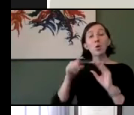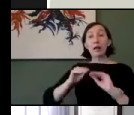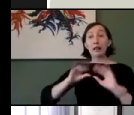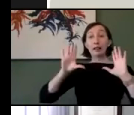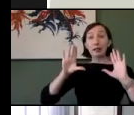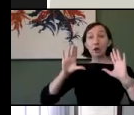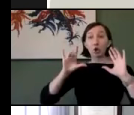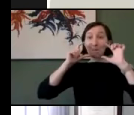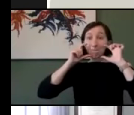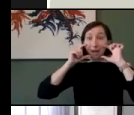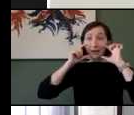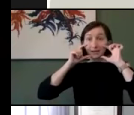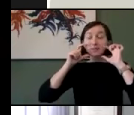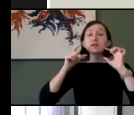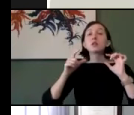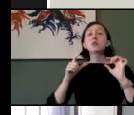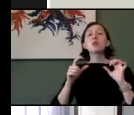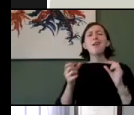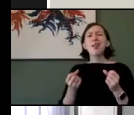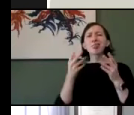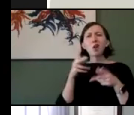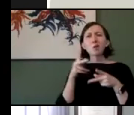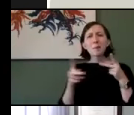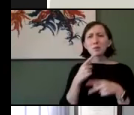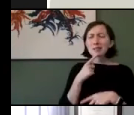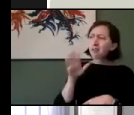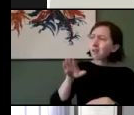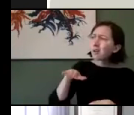a lot of folks bring up what about face shields and goggles.